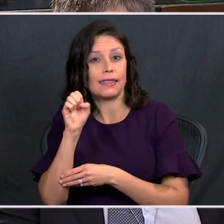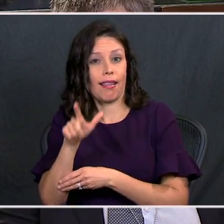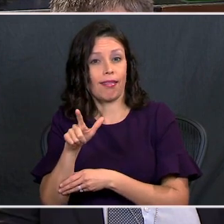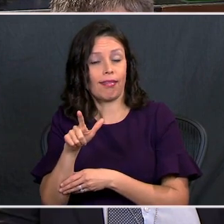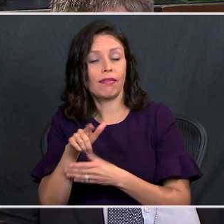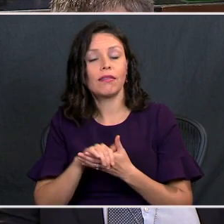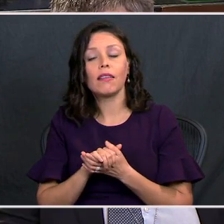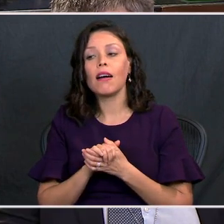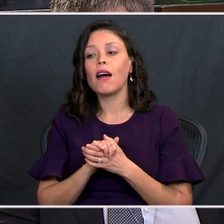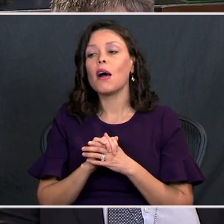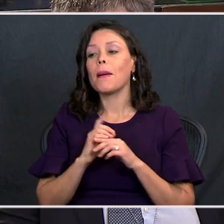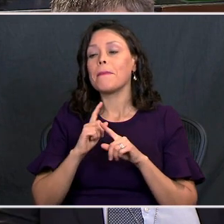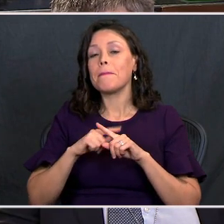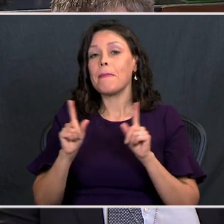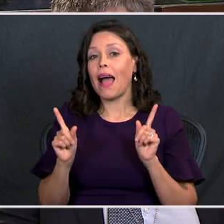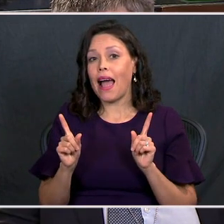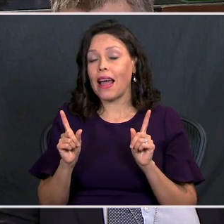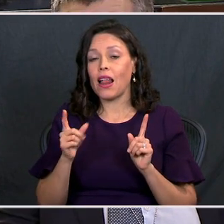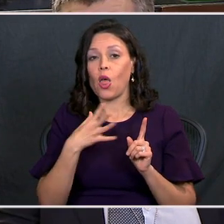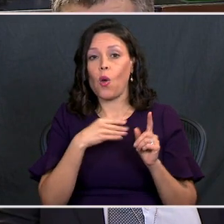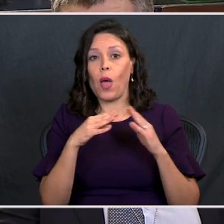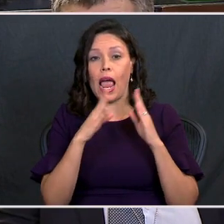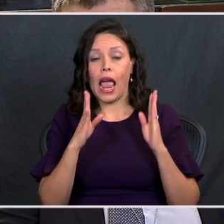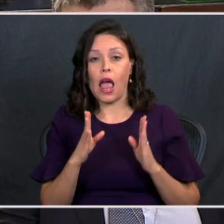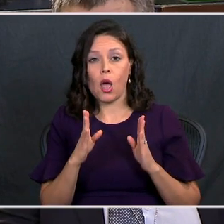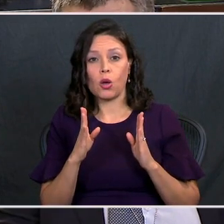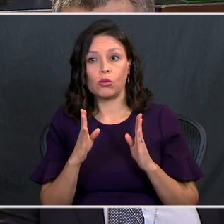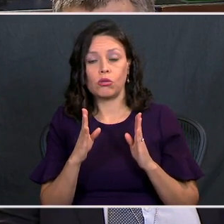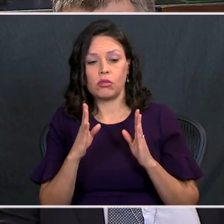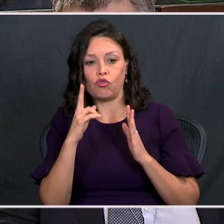However, from the White House readout, we don't see that.